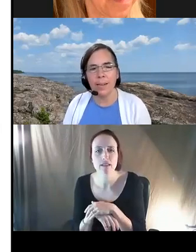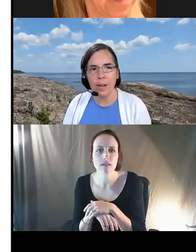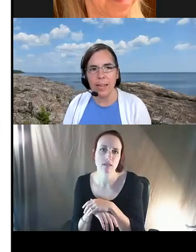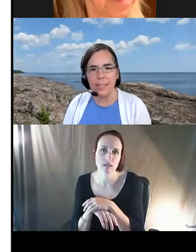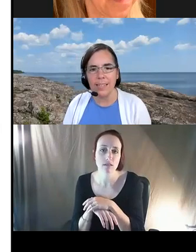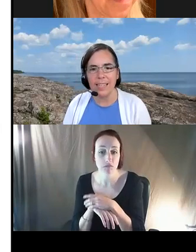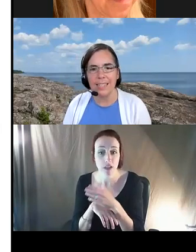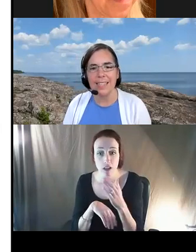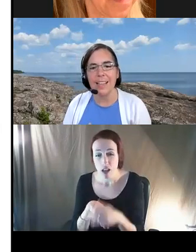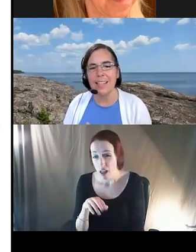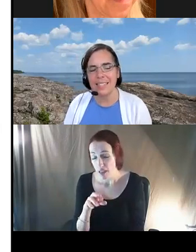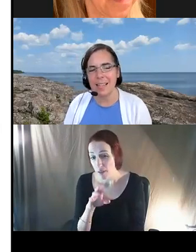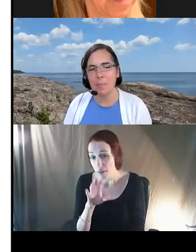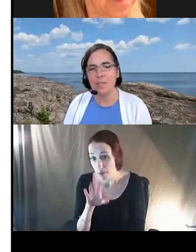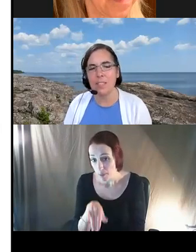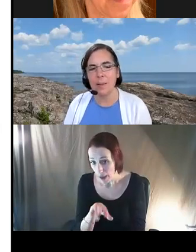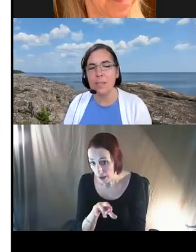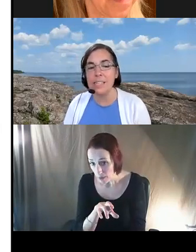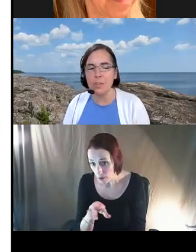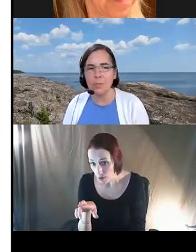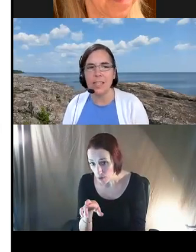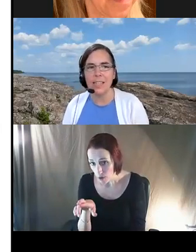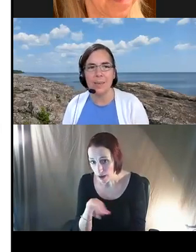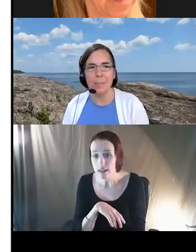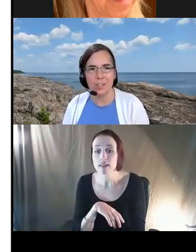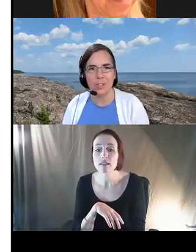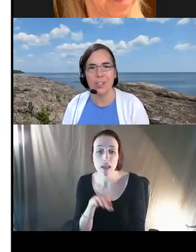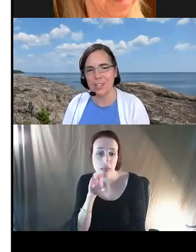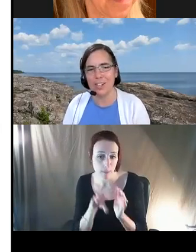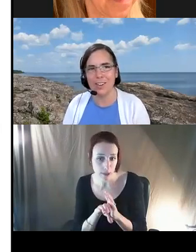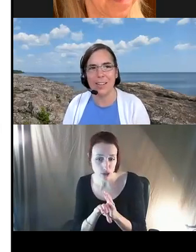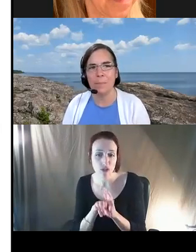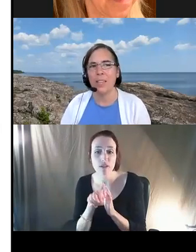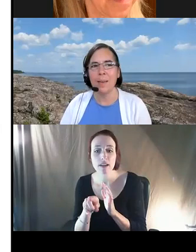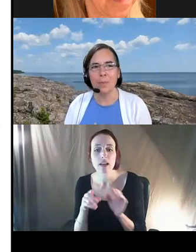On the bottom right is an example of somebody using the picture dictionary.